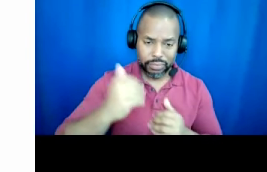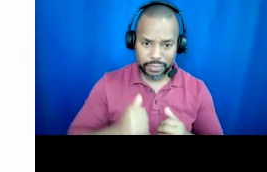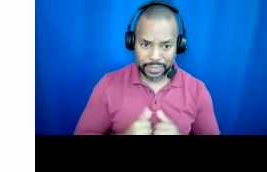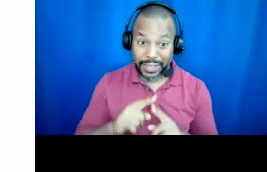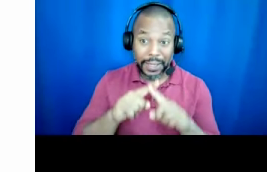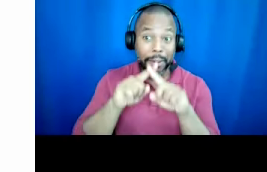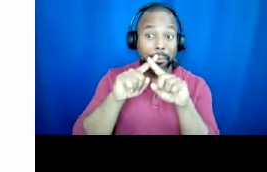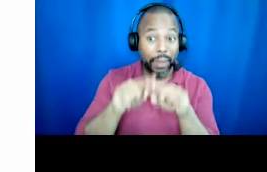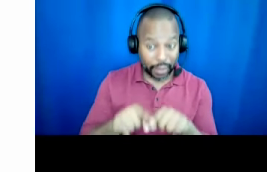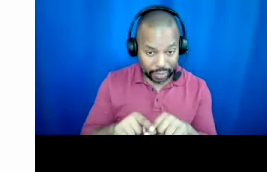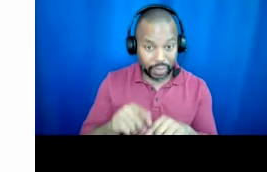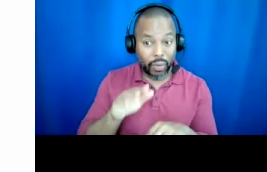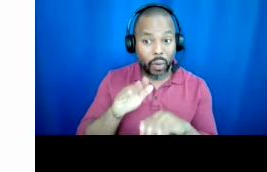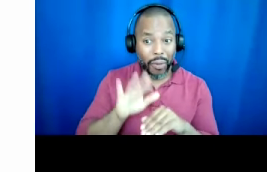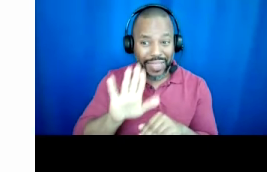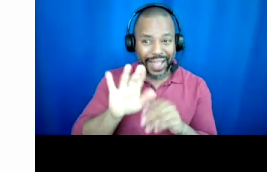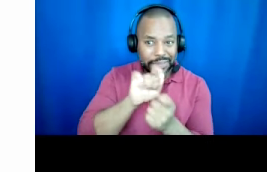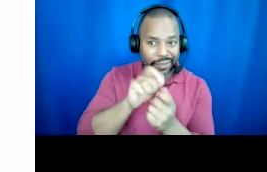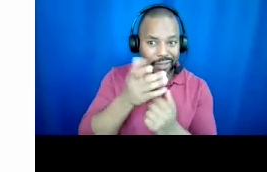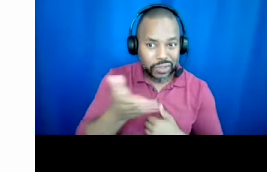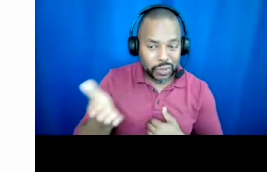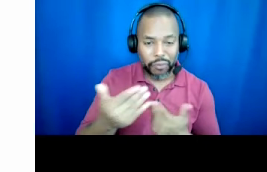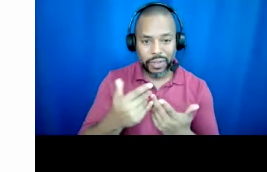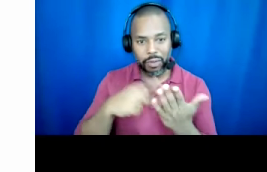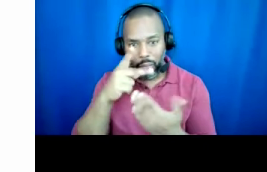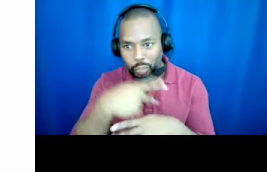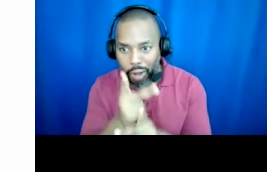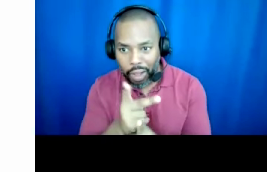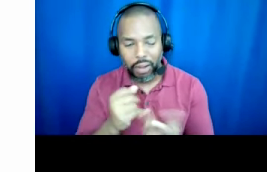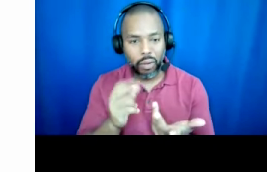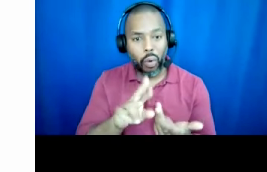service, product or resource request. In general.